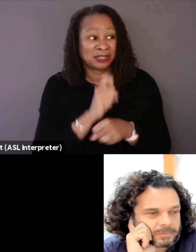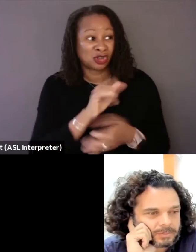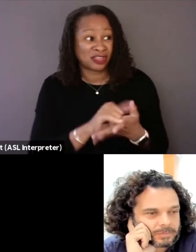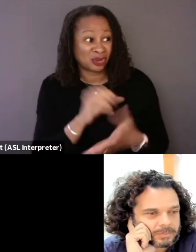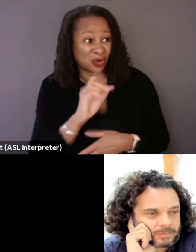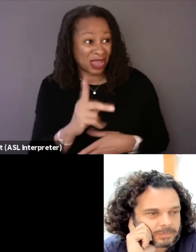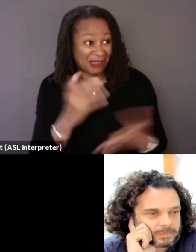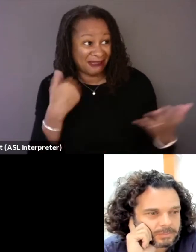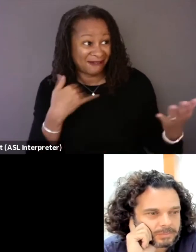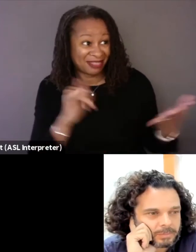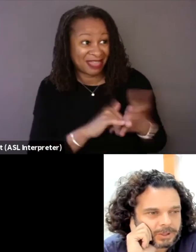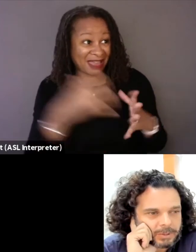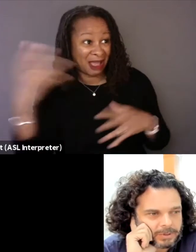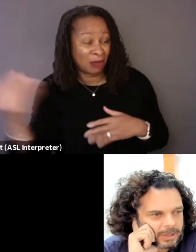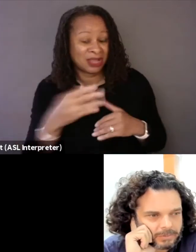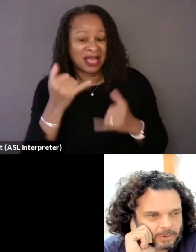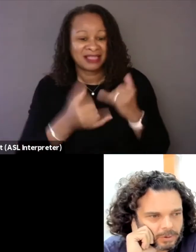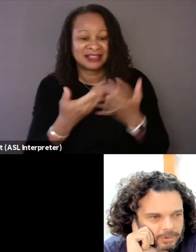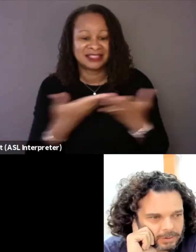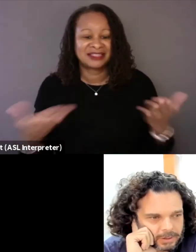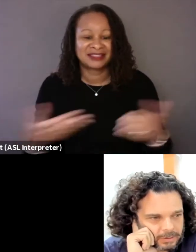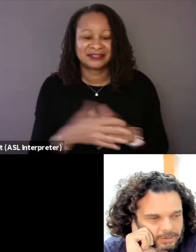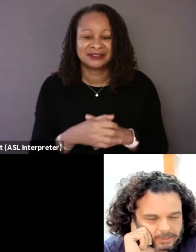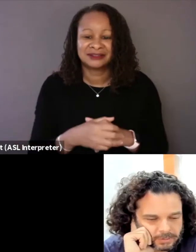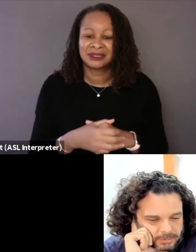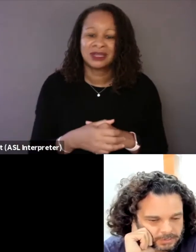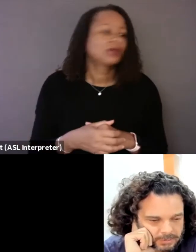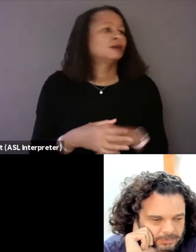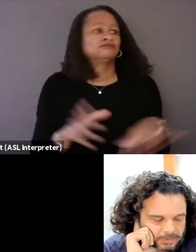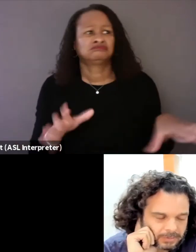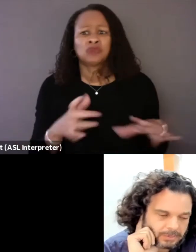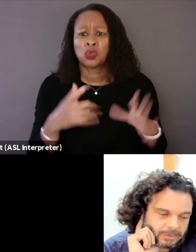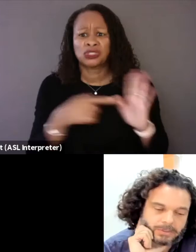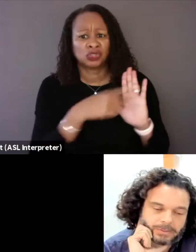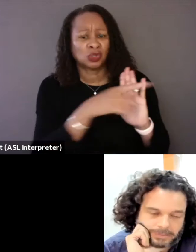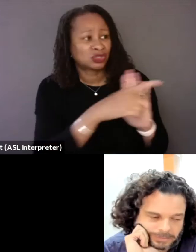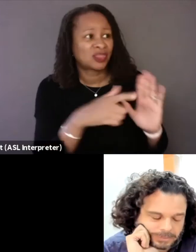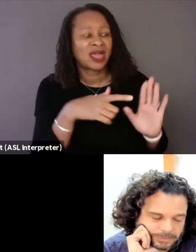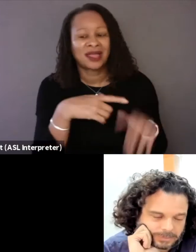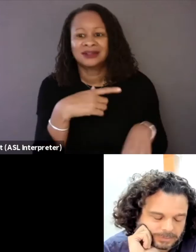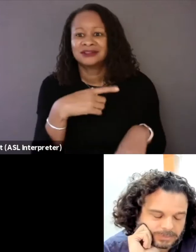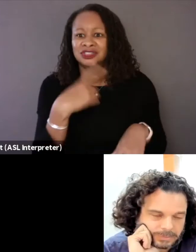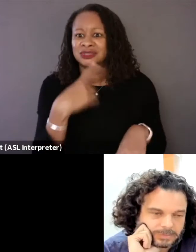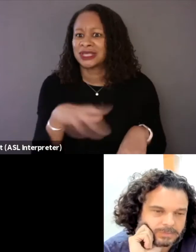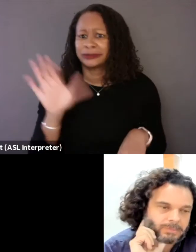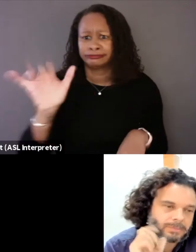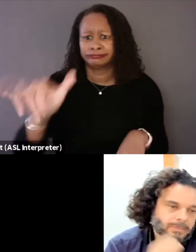You know, the last thing we want to do is like, But she was like, of course. She was like, you know, and to her credit, she was all in.